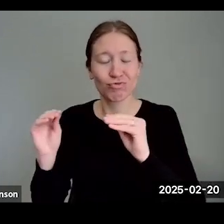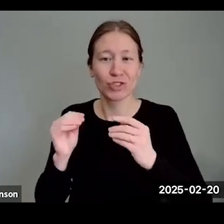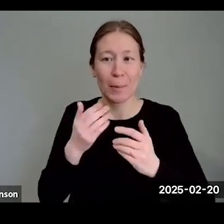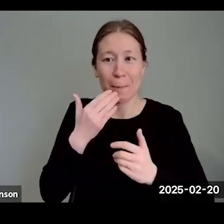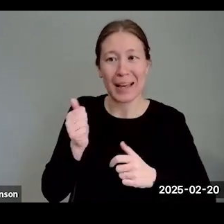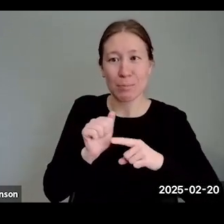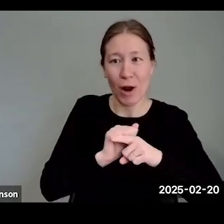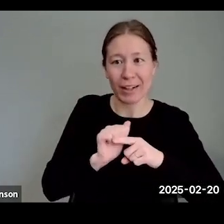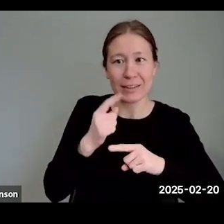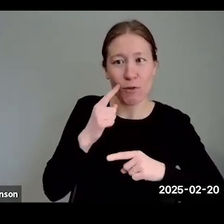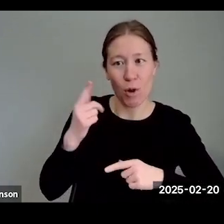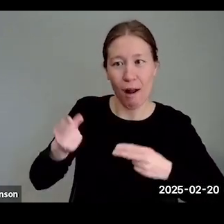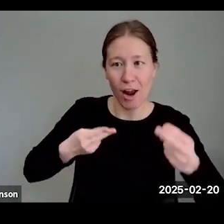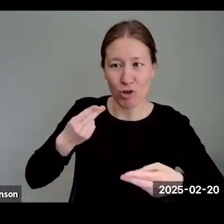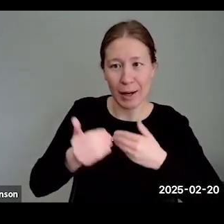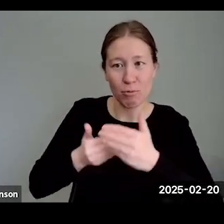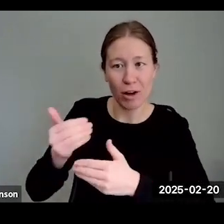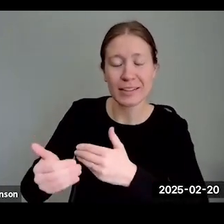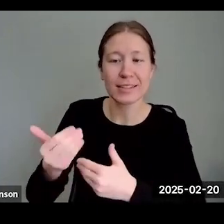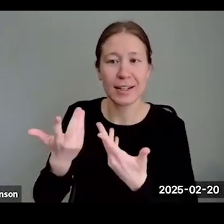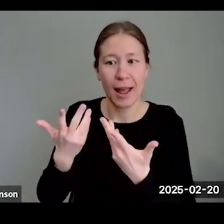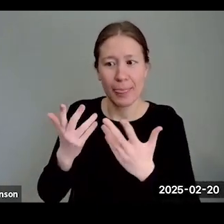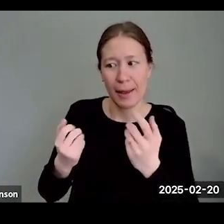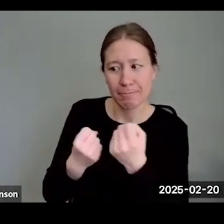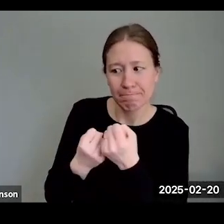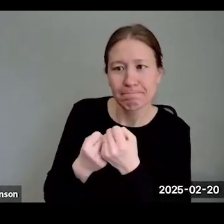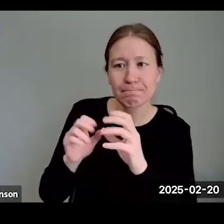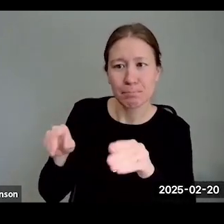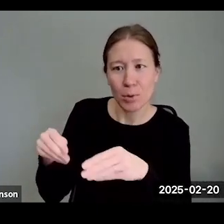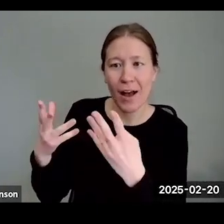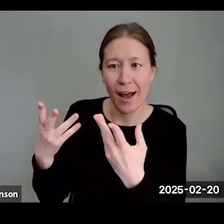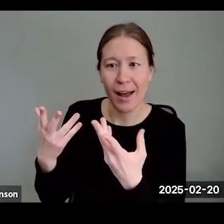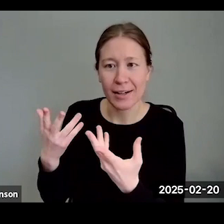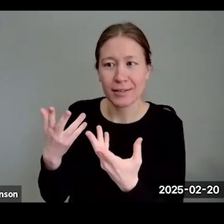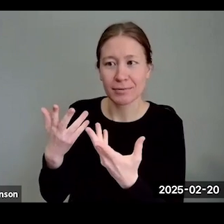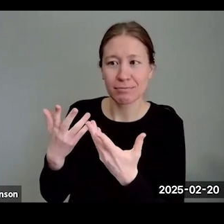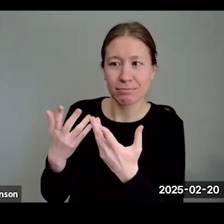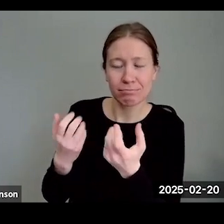And they help to focus on supporting the university and providing service in various ways,